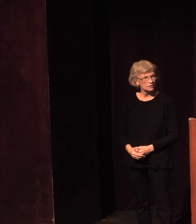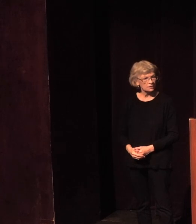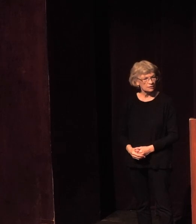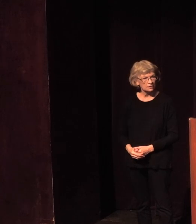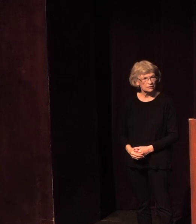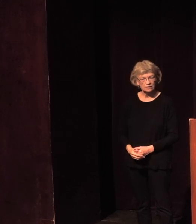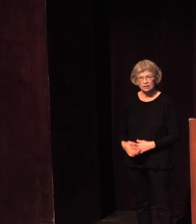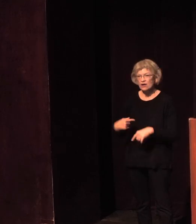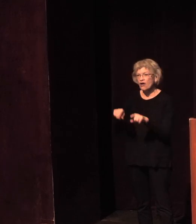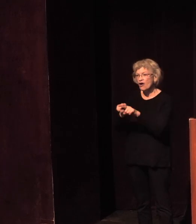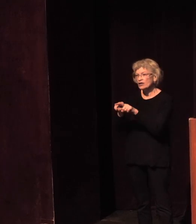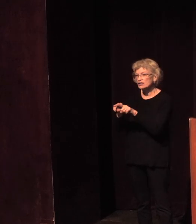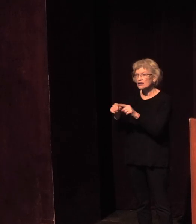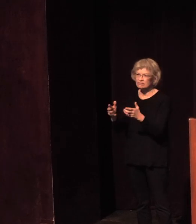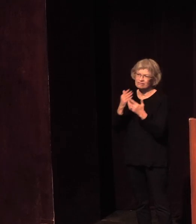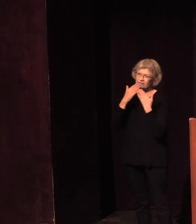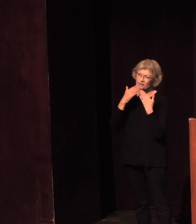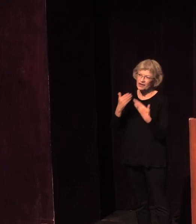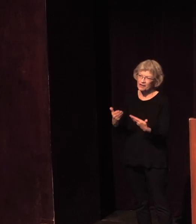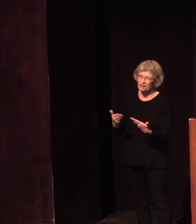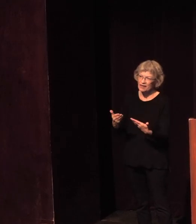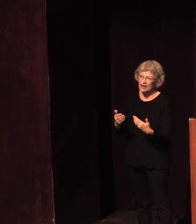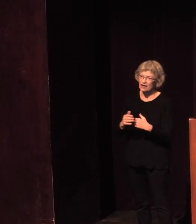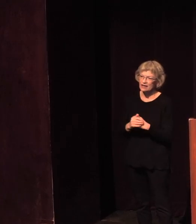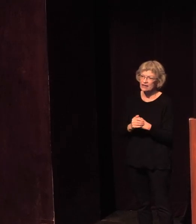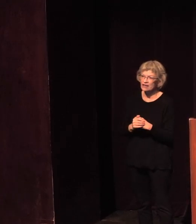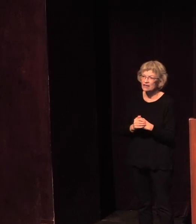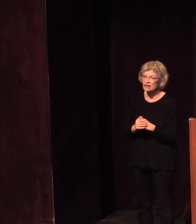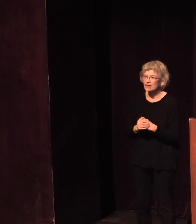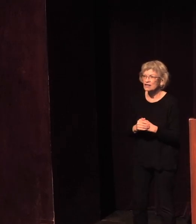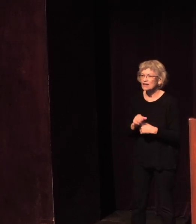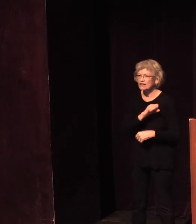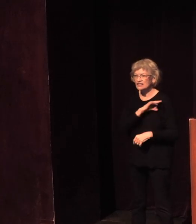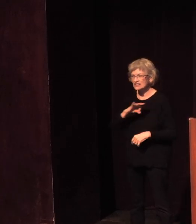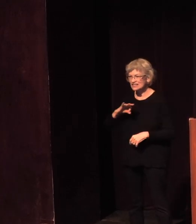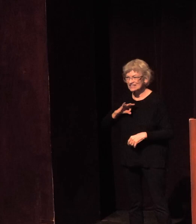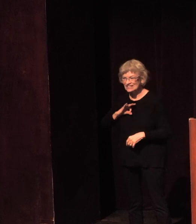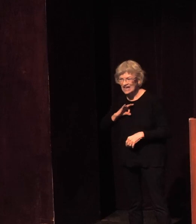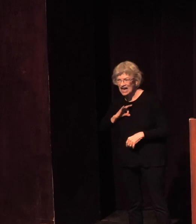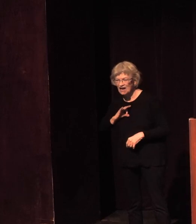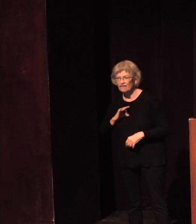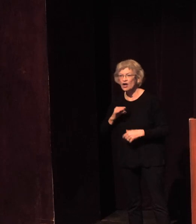try to do my best to comply with that. I also want to thank the